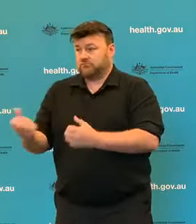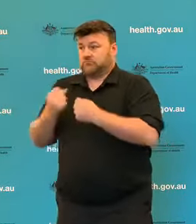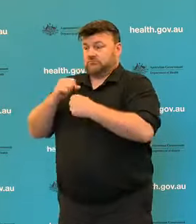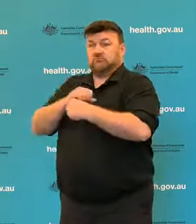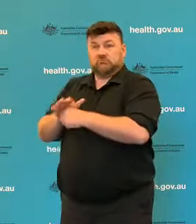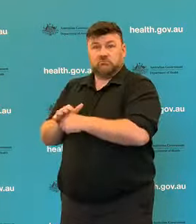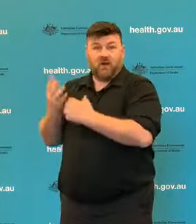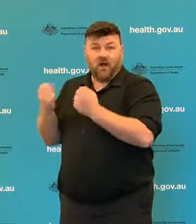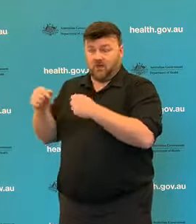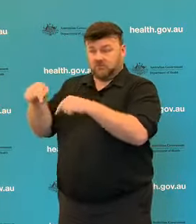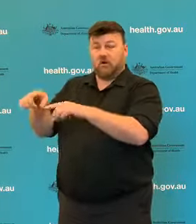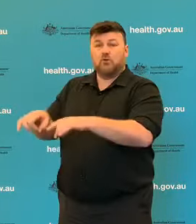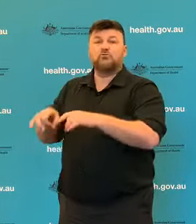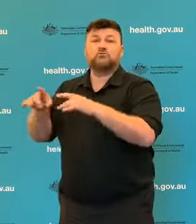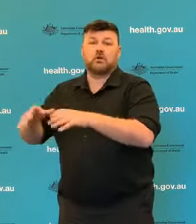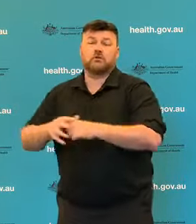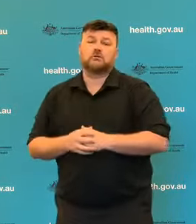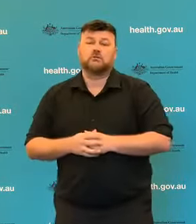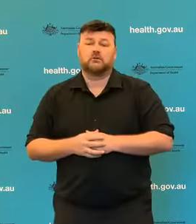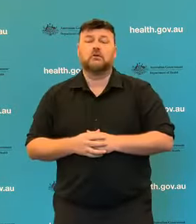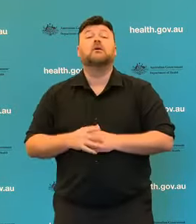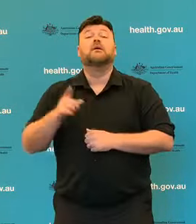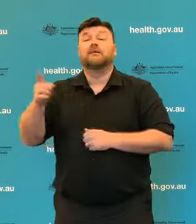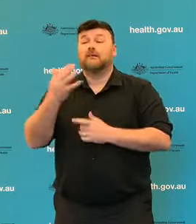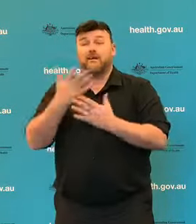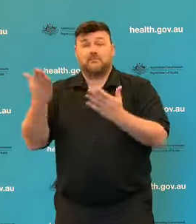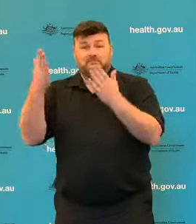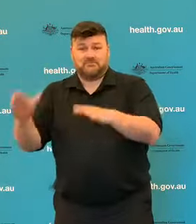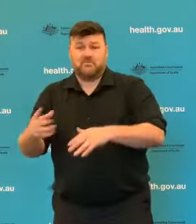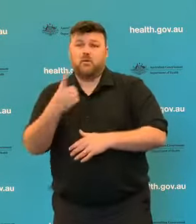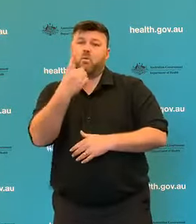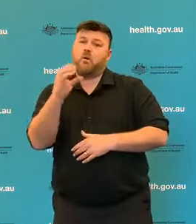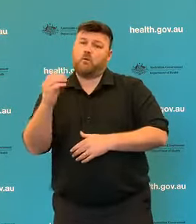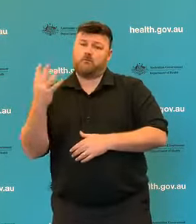Australia, with 104 deaths. In just two months we've